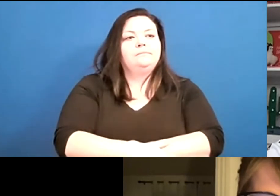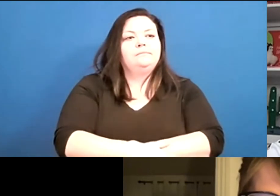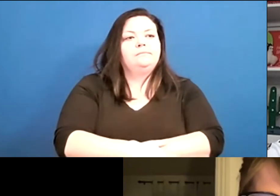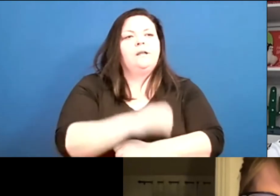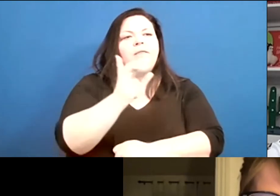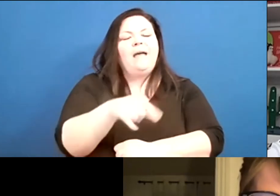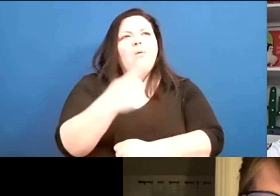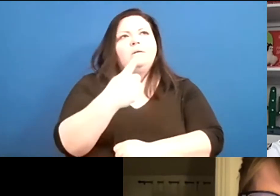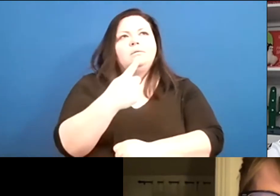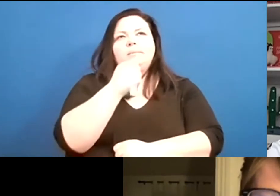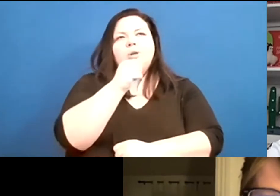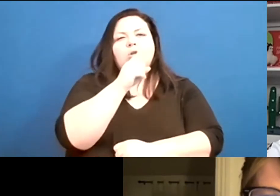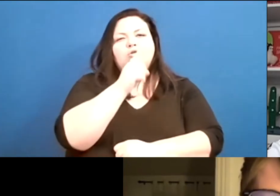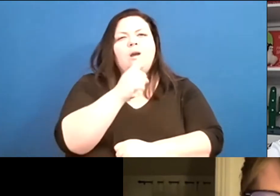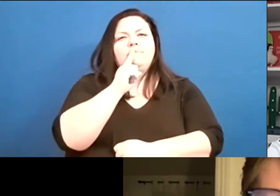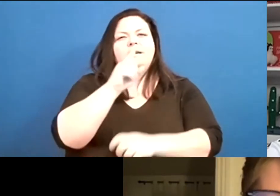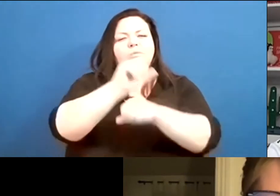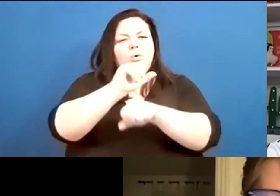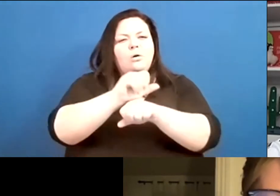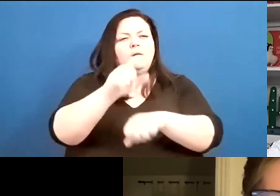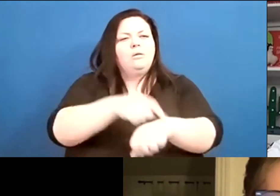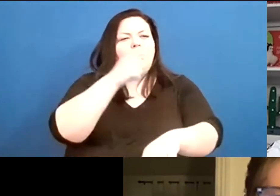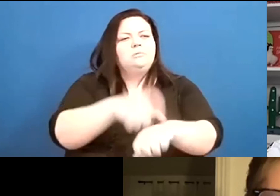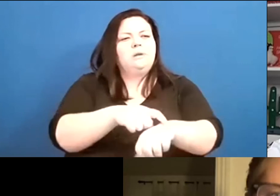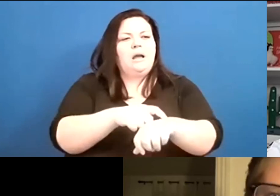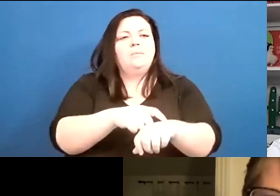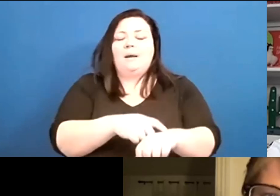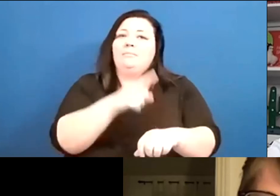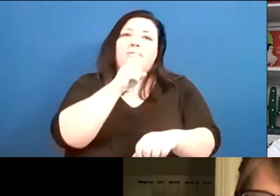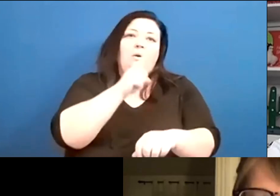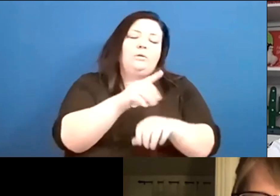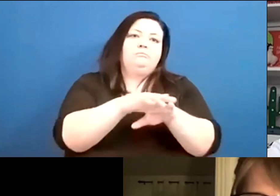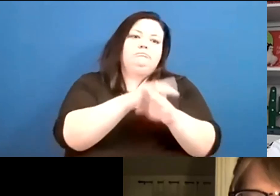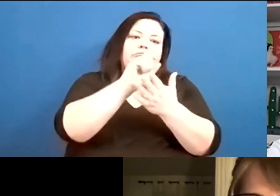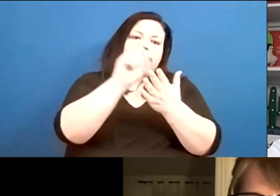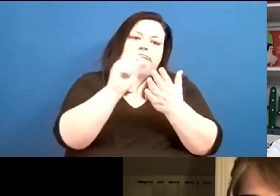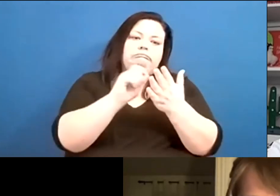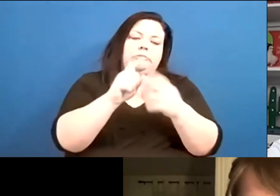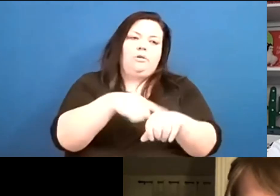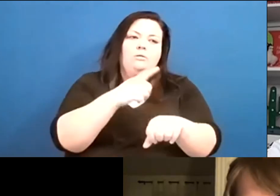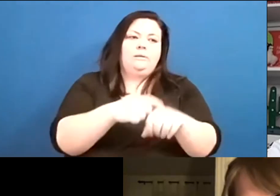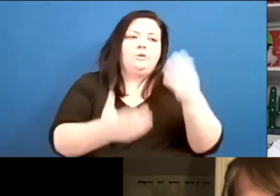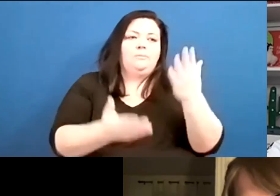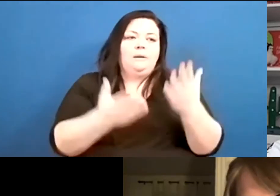I've been working out for a long time i work on poems for a very long time, so, uh, that might be a final version but I've been